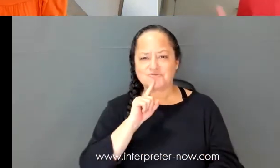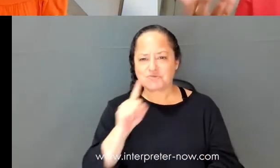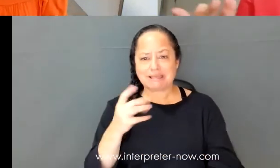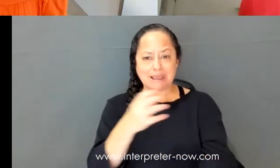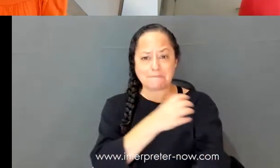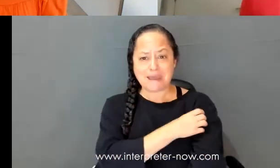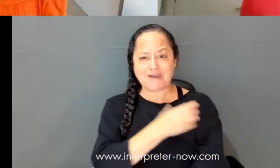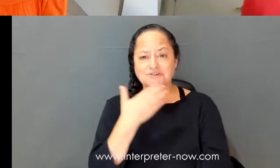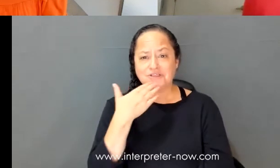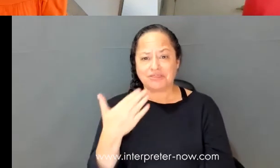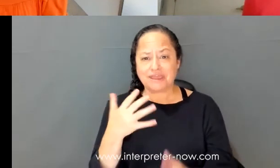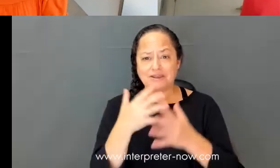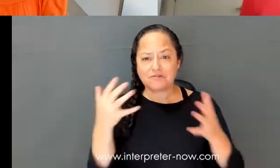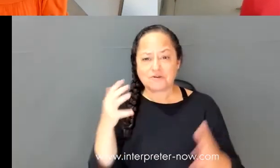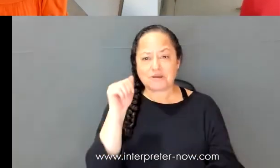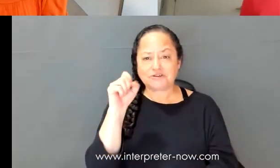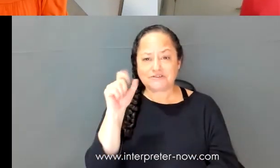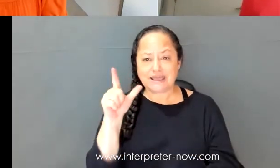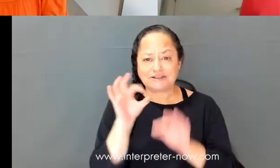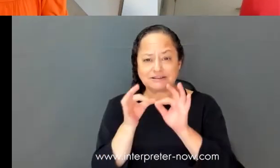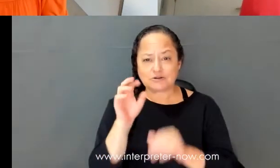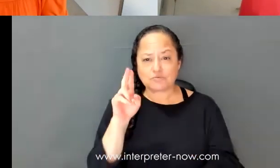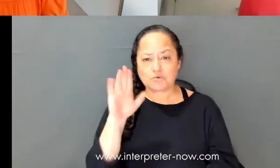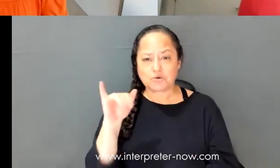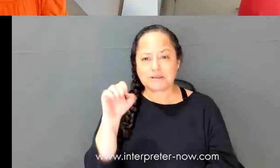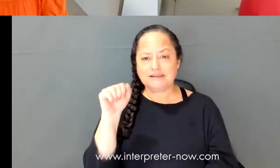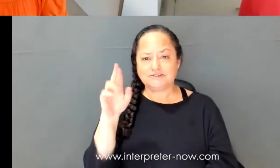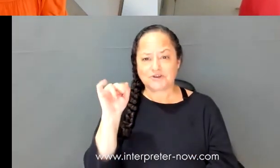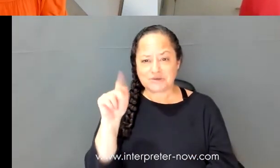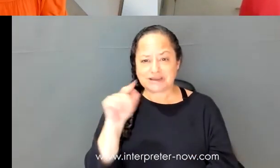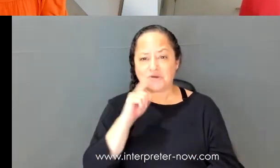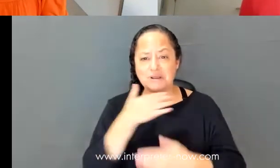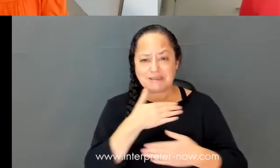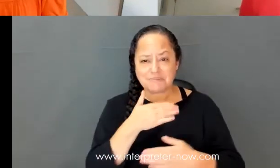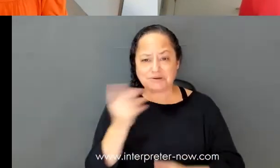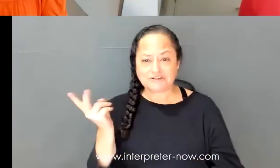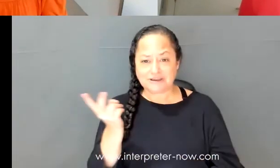And thank you so much to our ASL interpreters, Ruby and Sarika. I really appreciate you. Yeah.